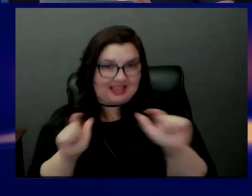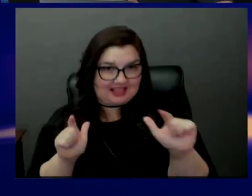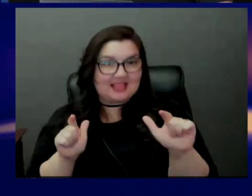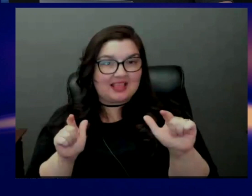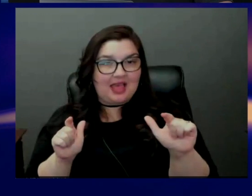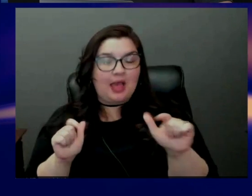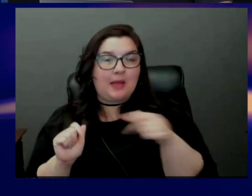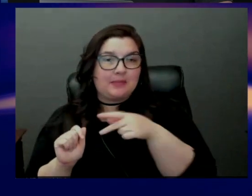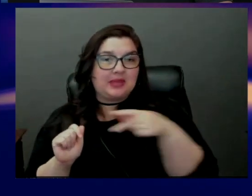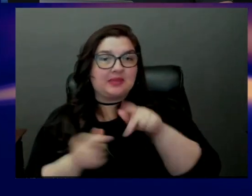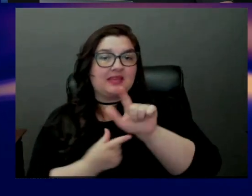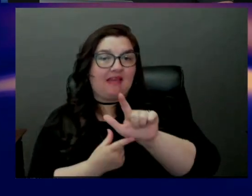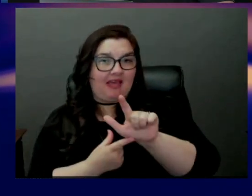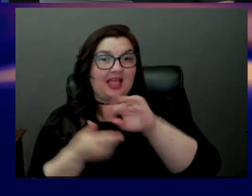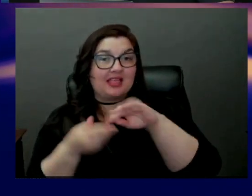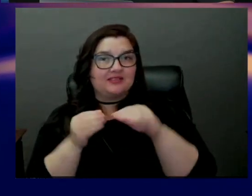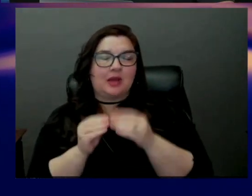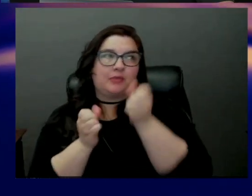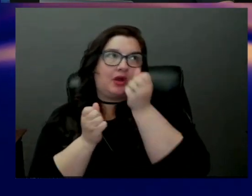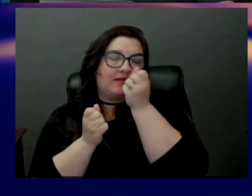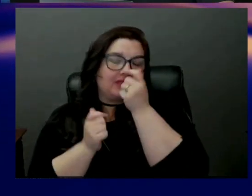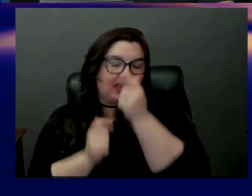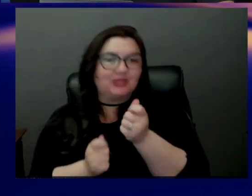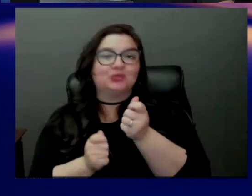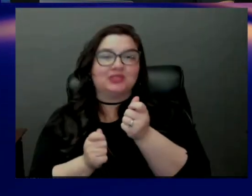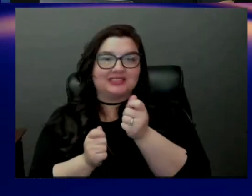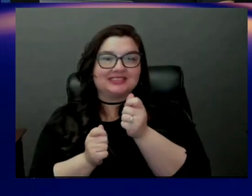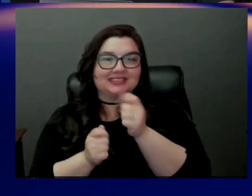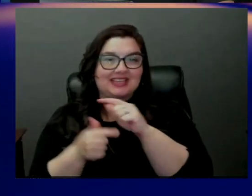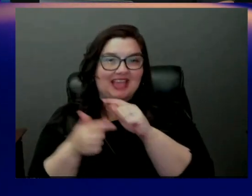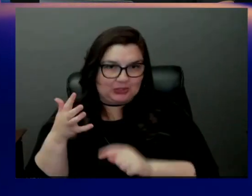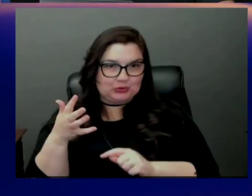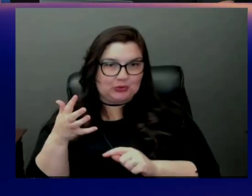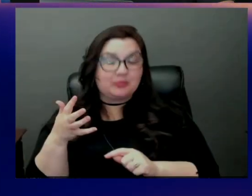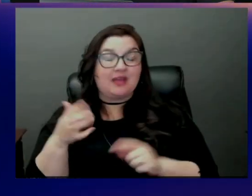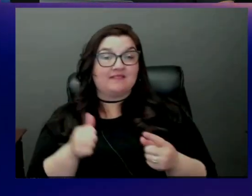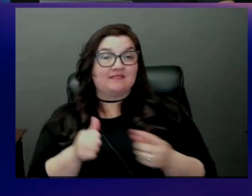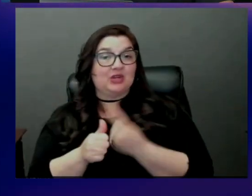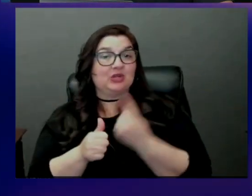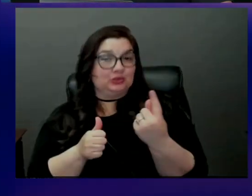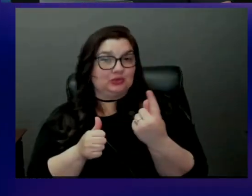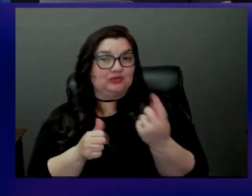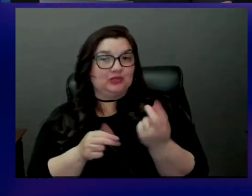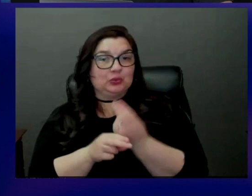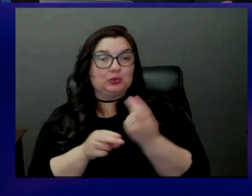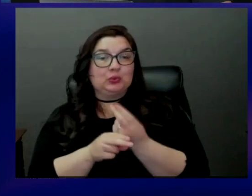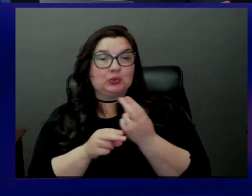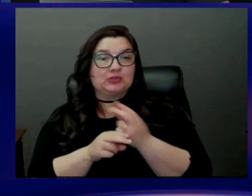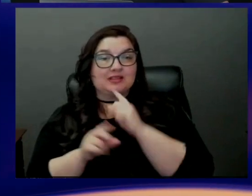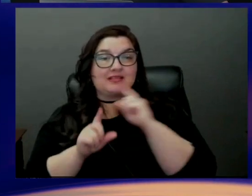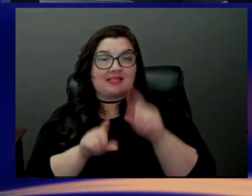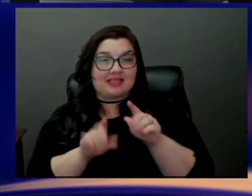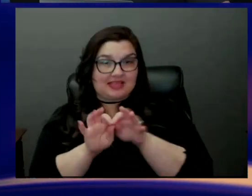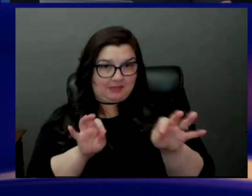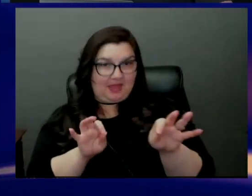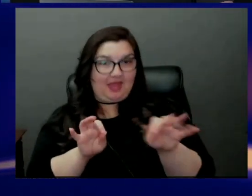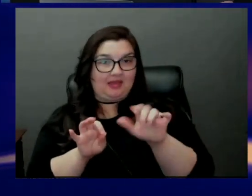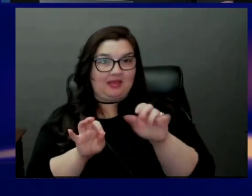And it has a number of interesting attributes. So the first one is it uses these pipe commands which Unix developed to be very familiar with.